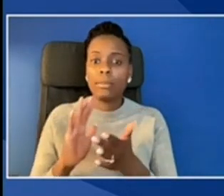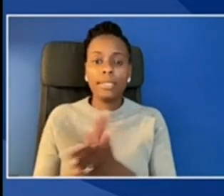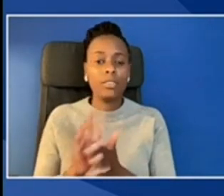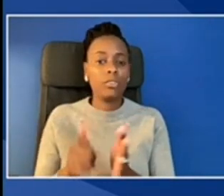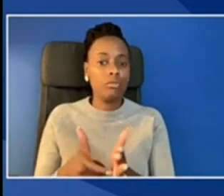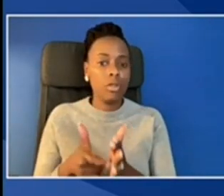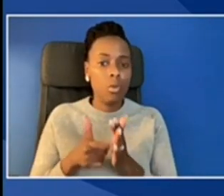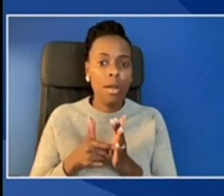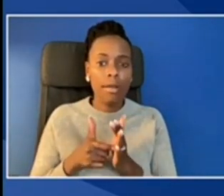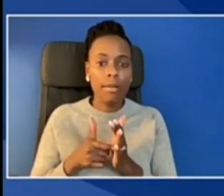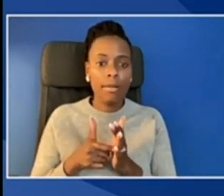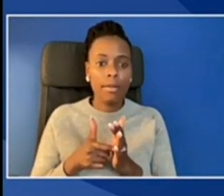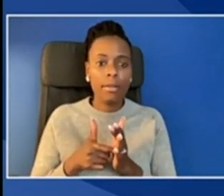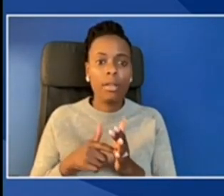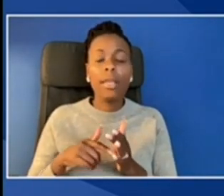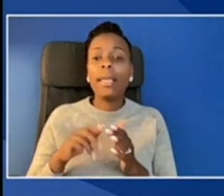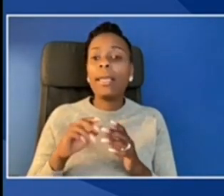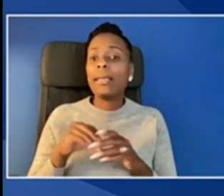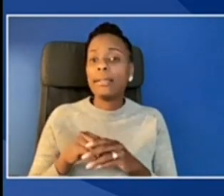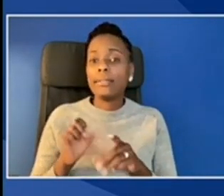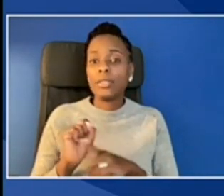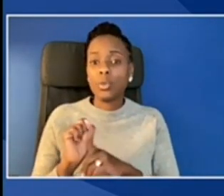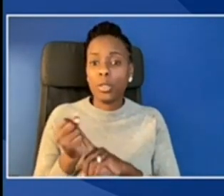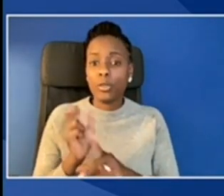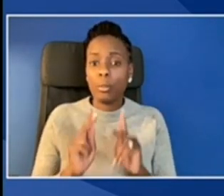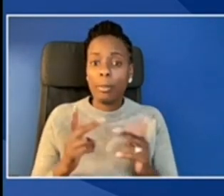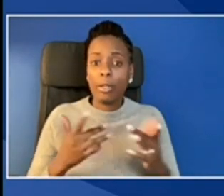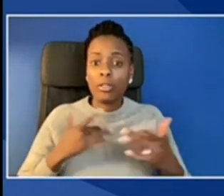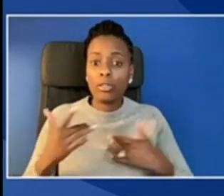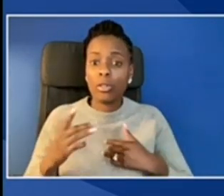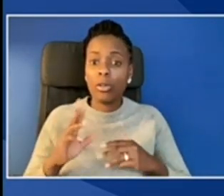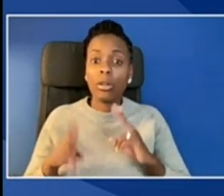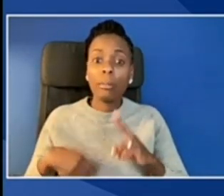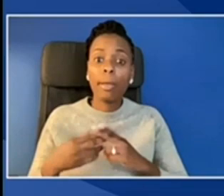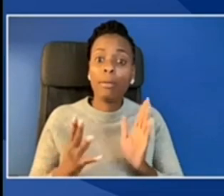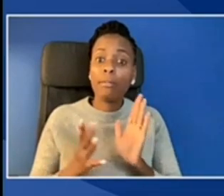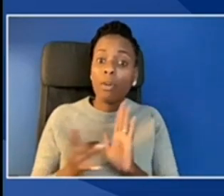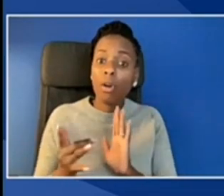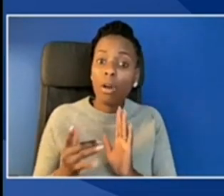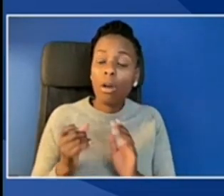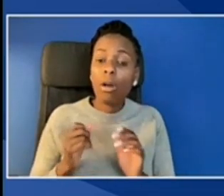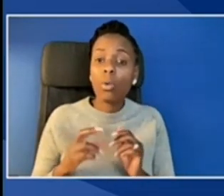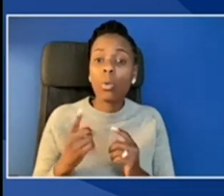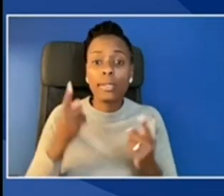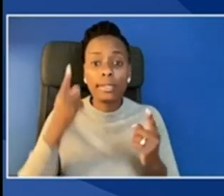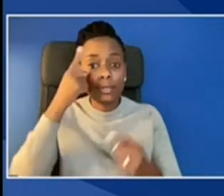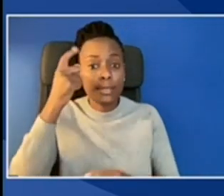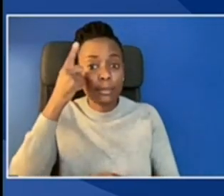And then in instances where people are concerned about fraud or where it may be suspected, there could be some kind of